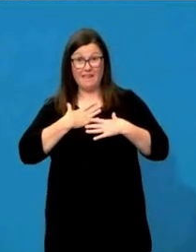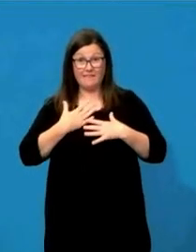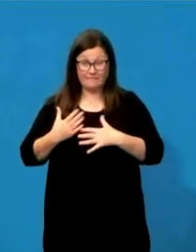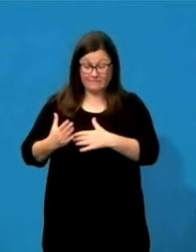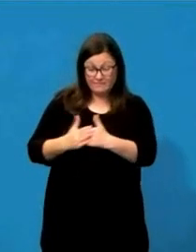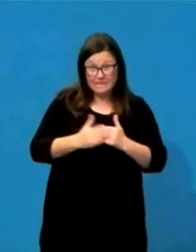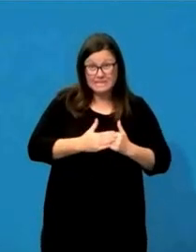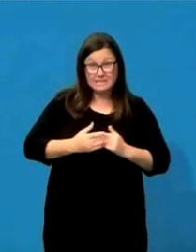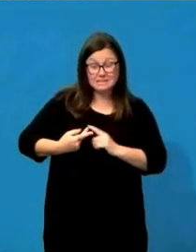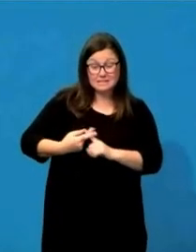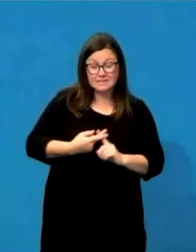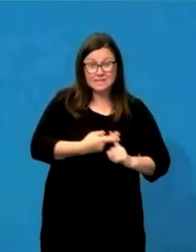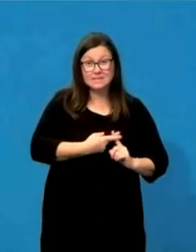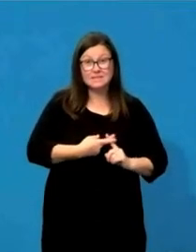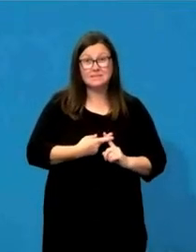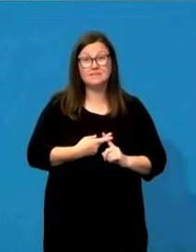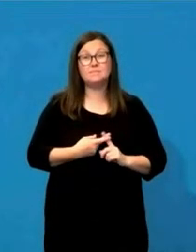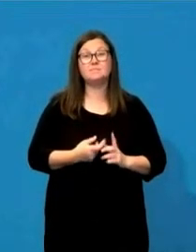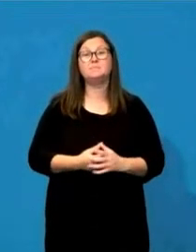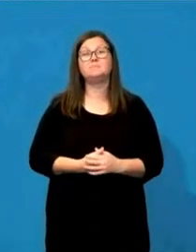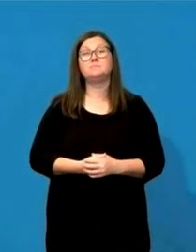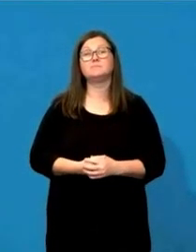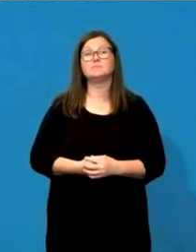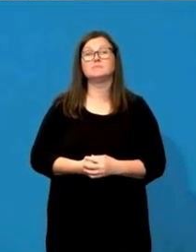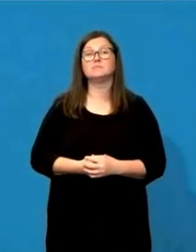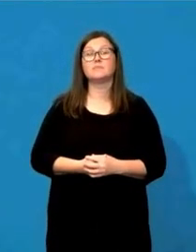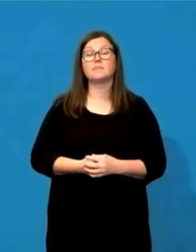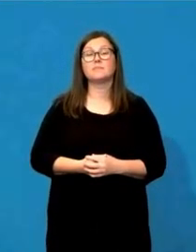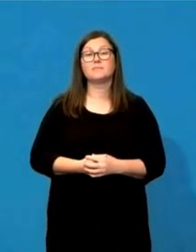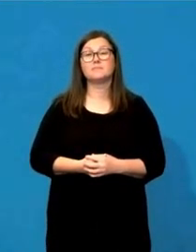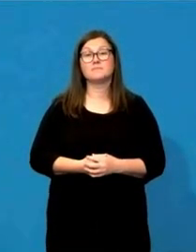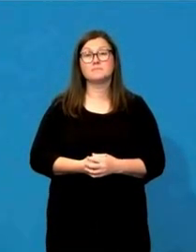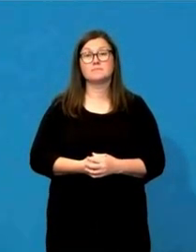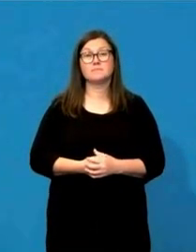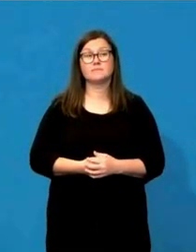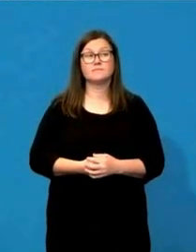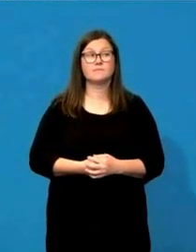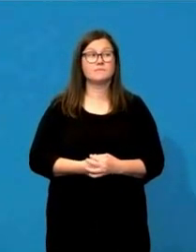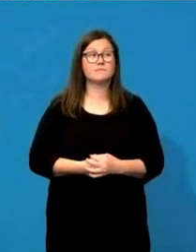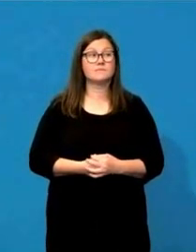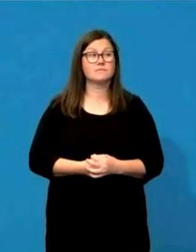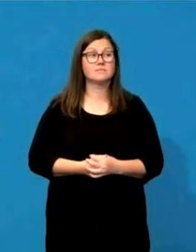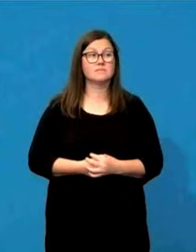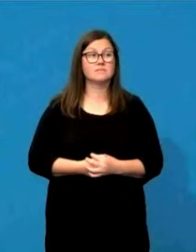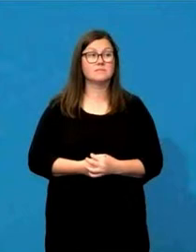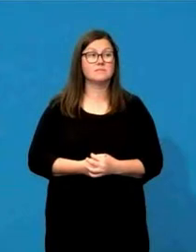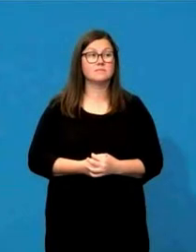some of the things that we did was I've seen one - one week I was driving to work, and I